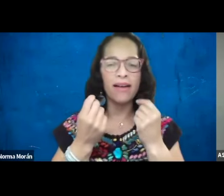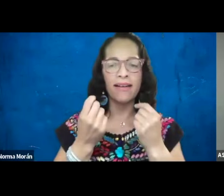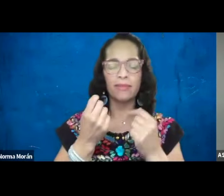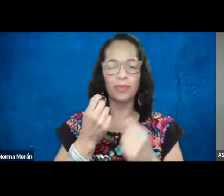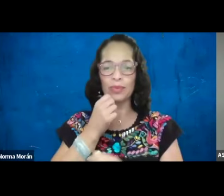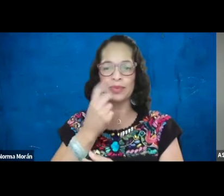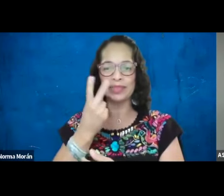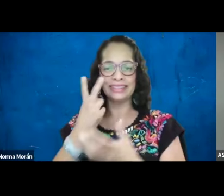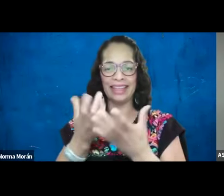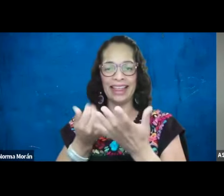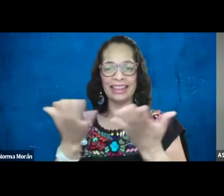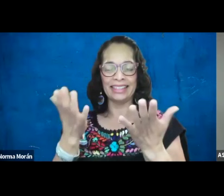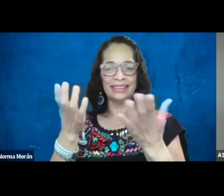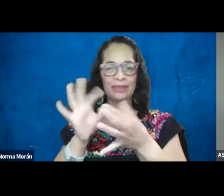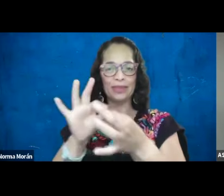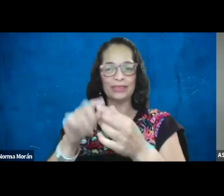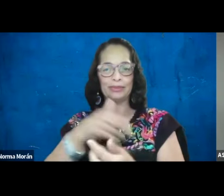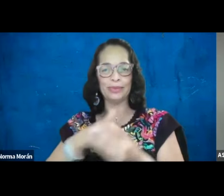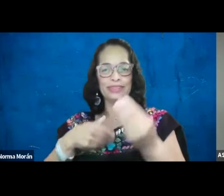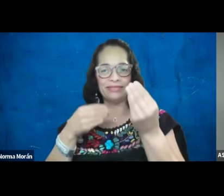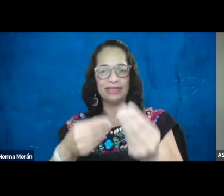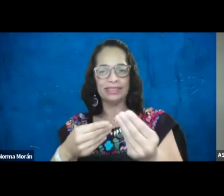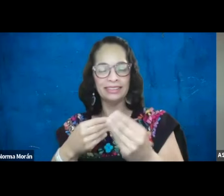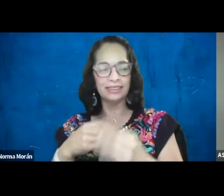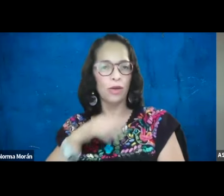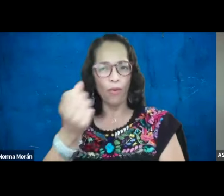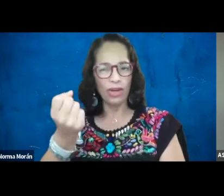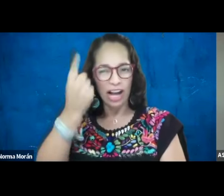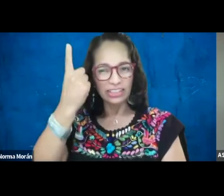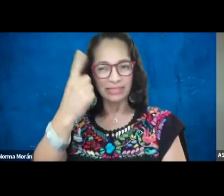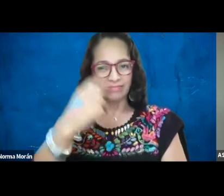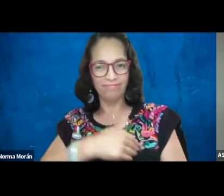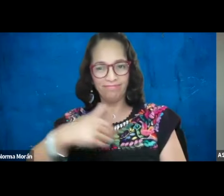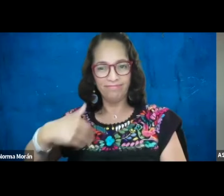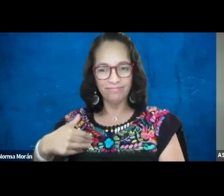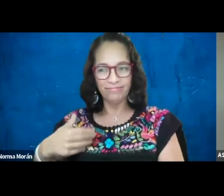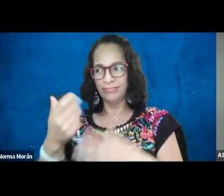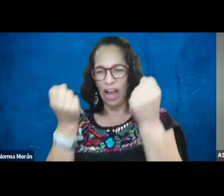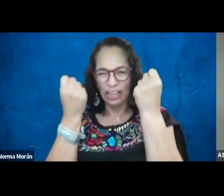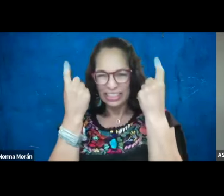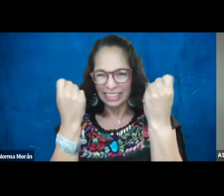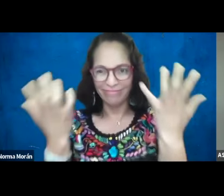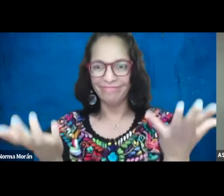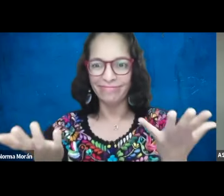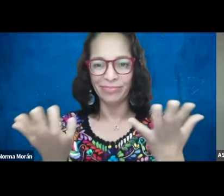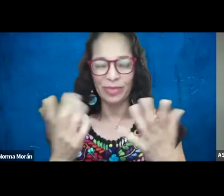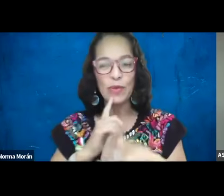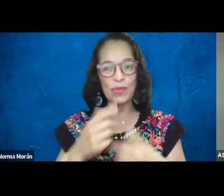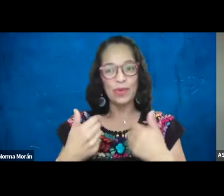vaginal birth and, uh, what the, what that process looked like, but I